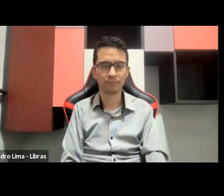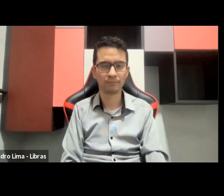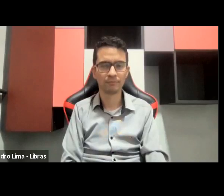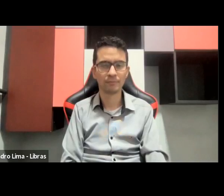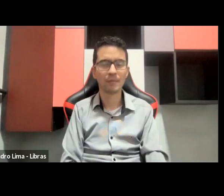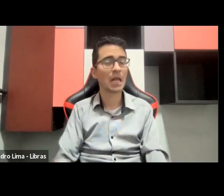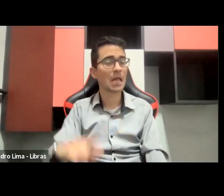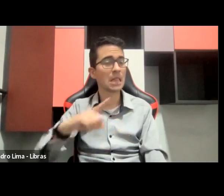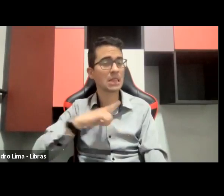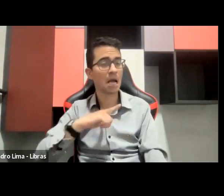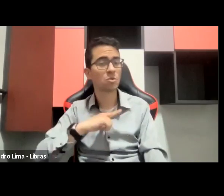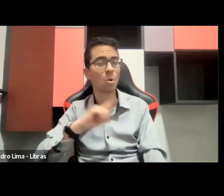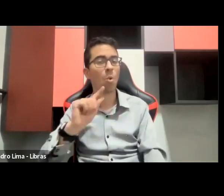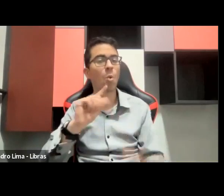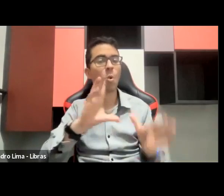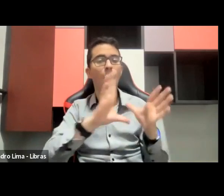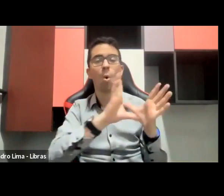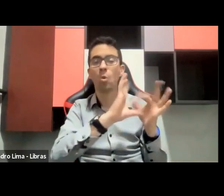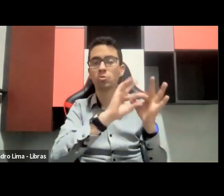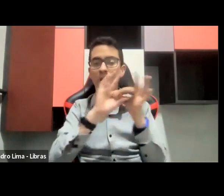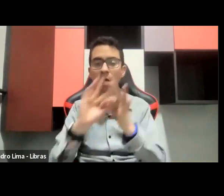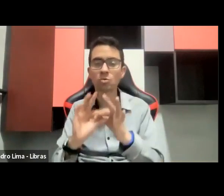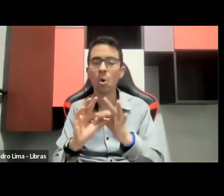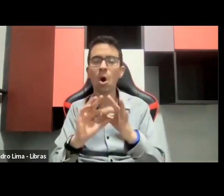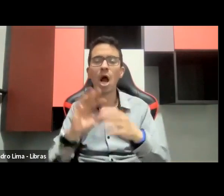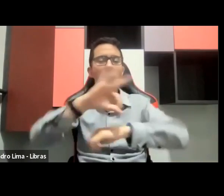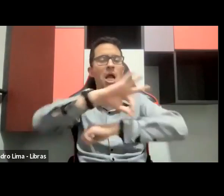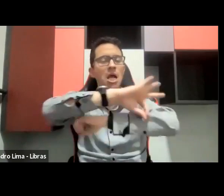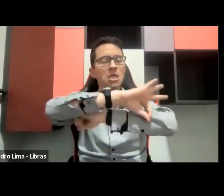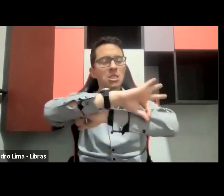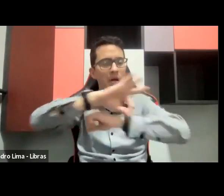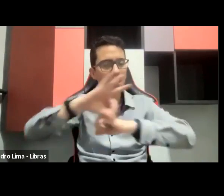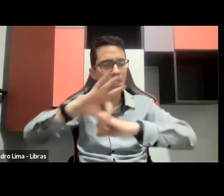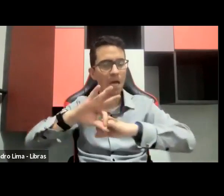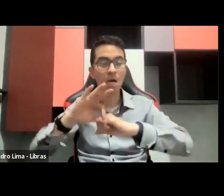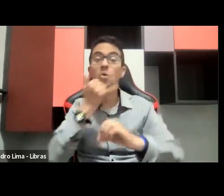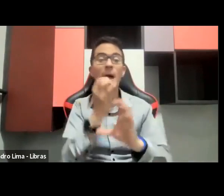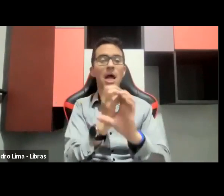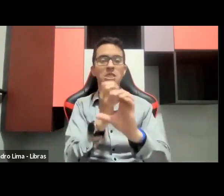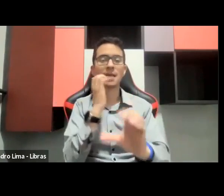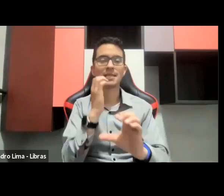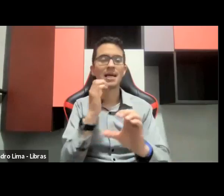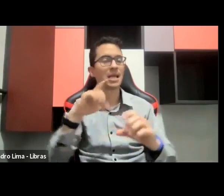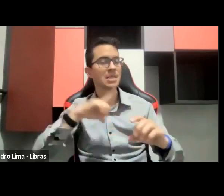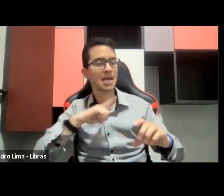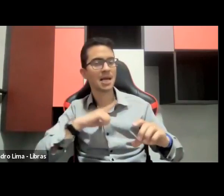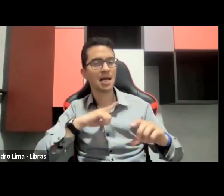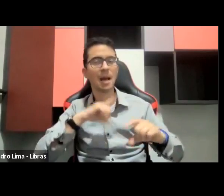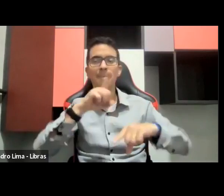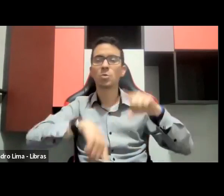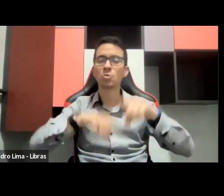d product development and product development and. and And I could, but what you said